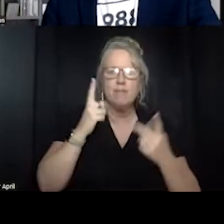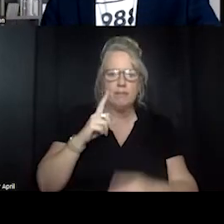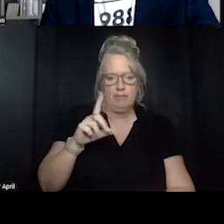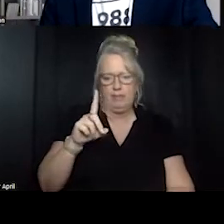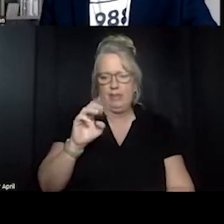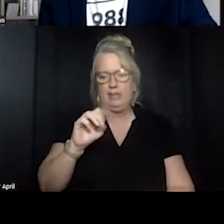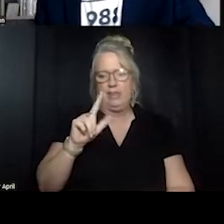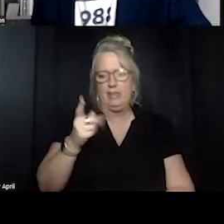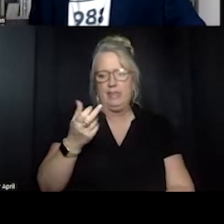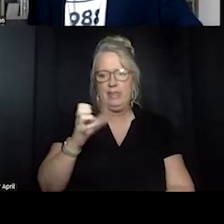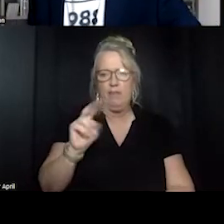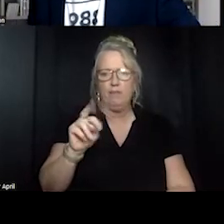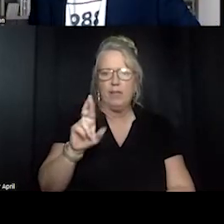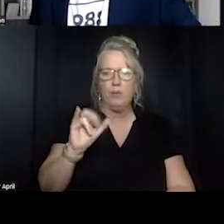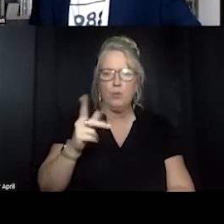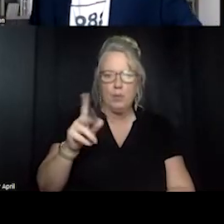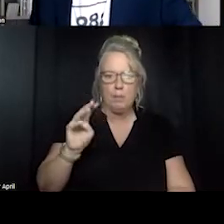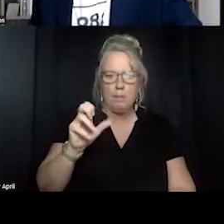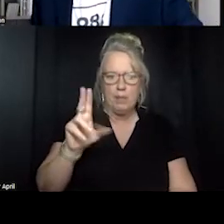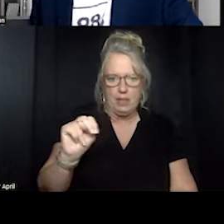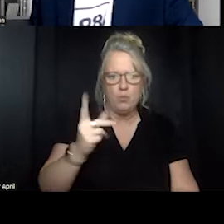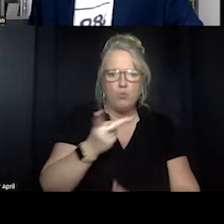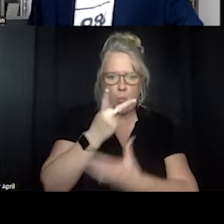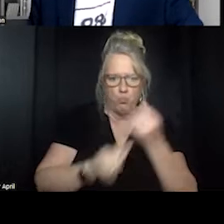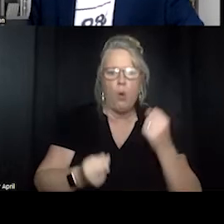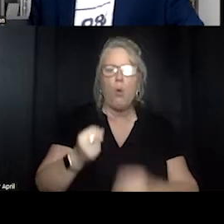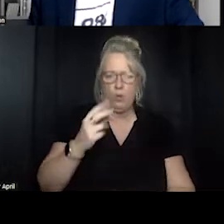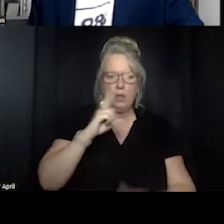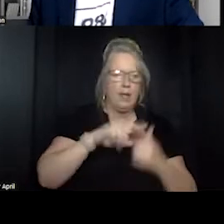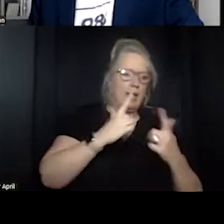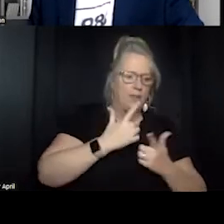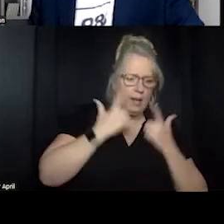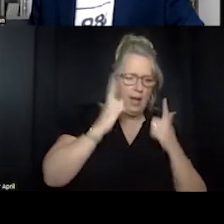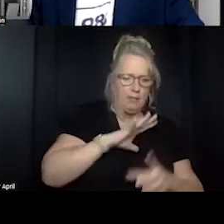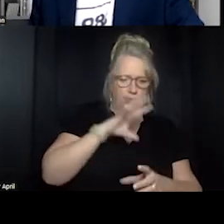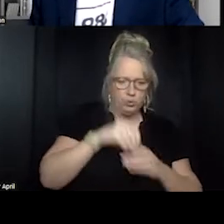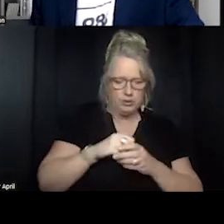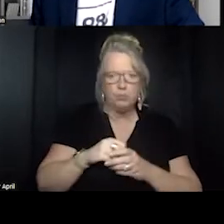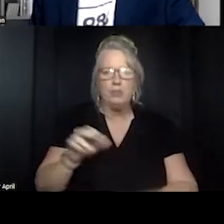OUR NUMBER ONE IN TERMS OF IMPACT BOTH IN THE LIVE PARTICIPATION AS WELL AS THOSE WHO JOINED US